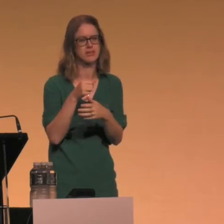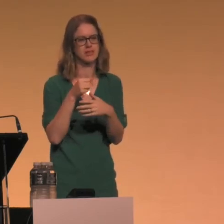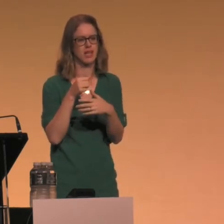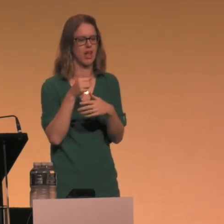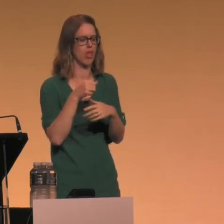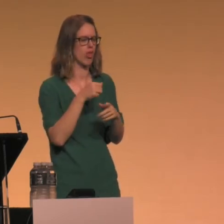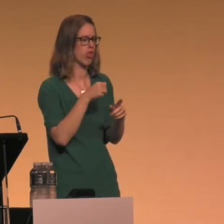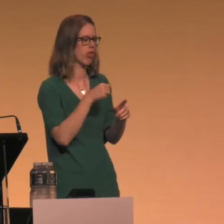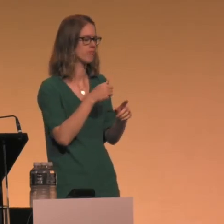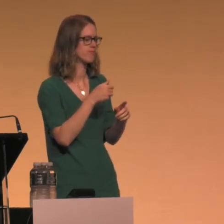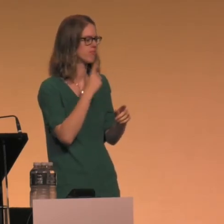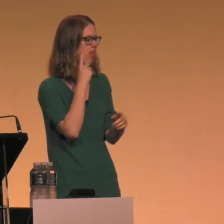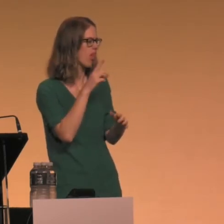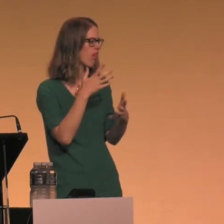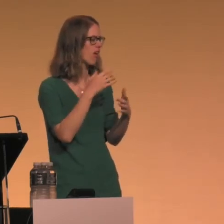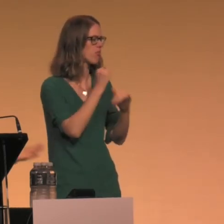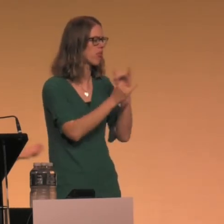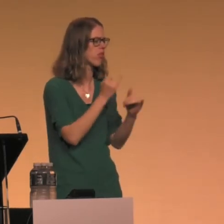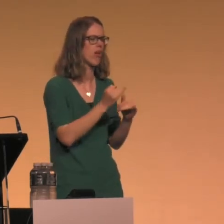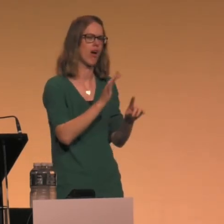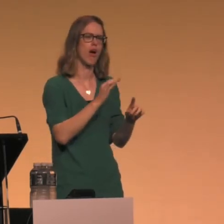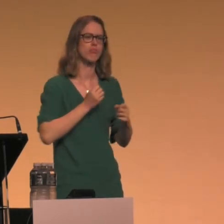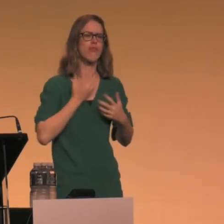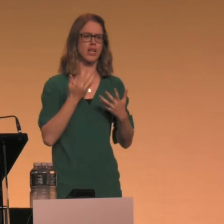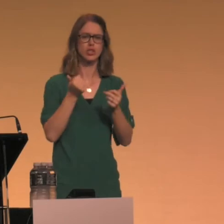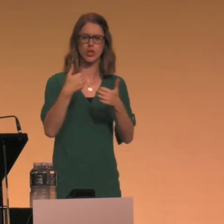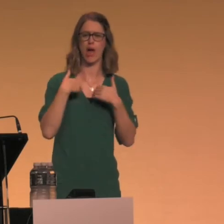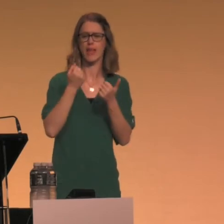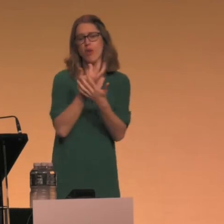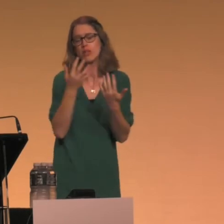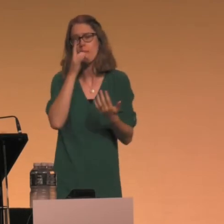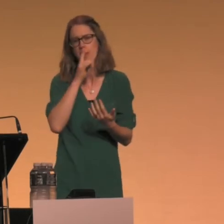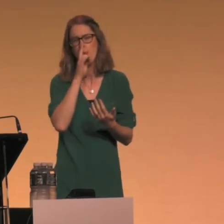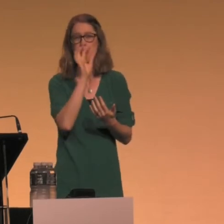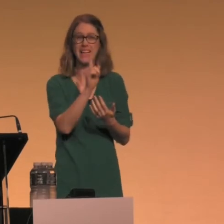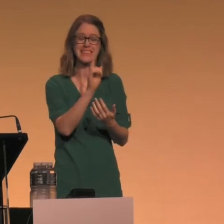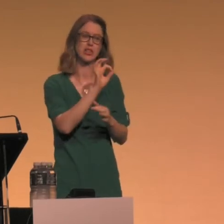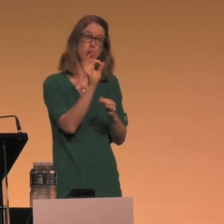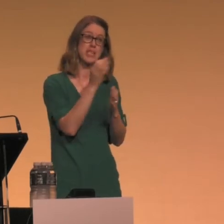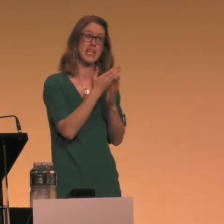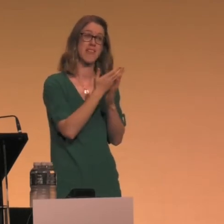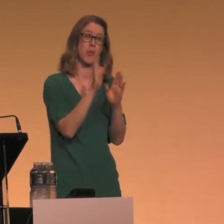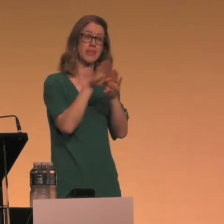It provides a lot of good health care for a lot of people, just not all the same everywhere,